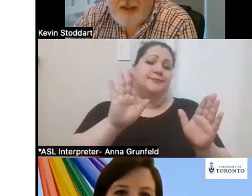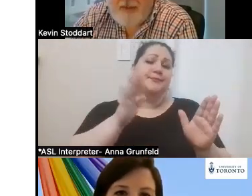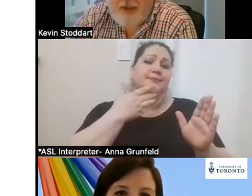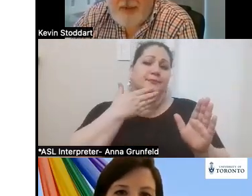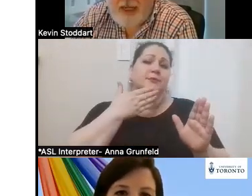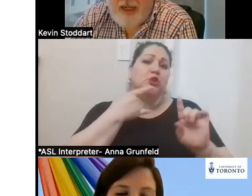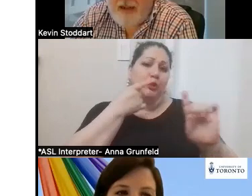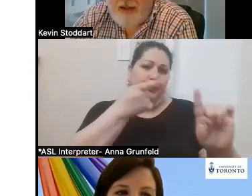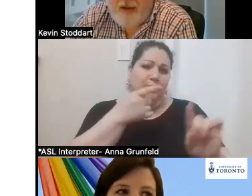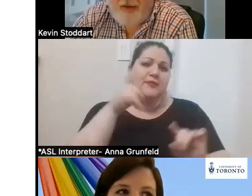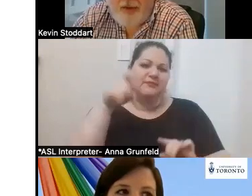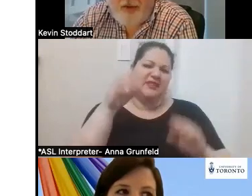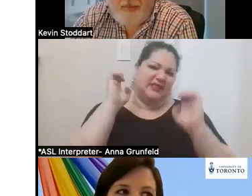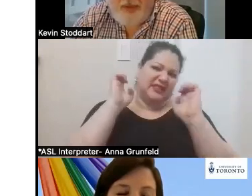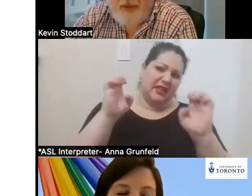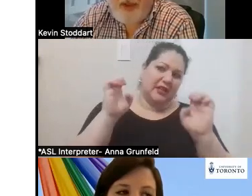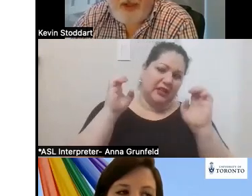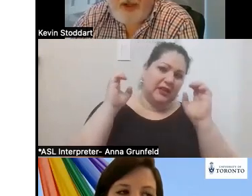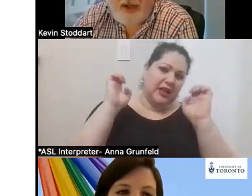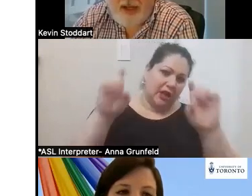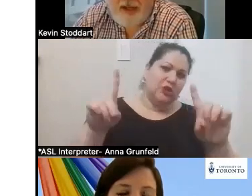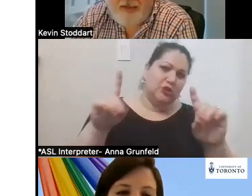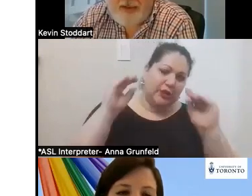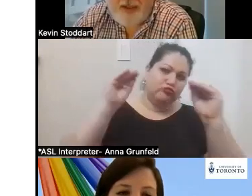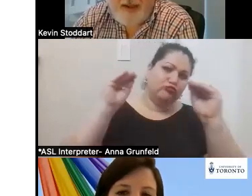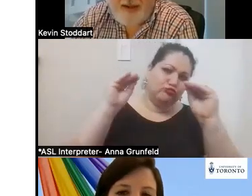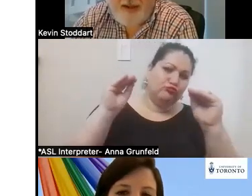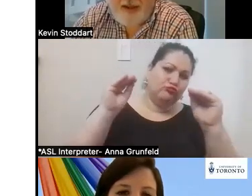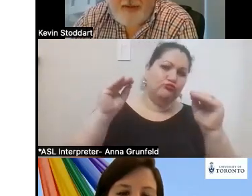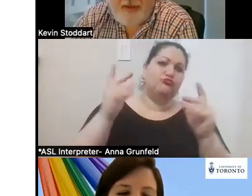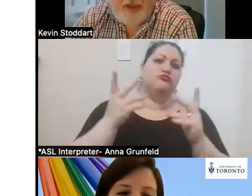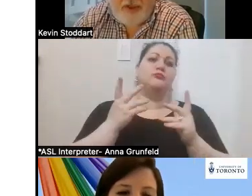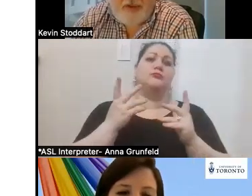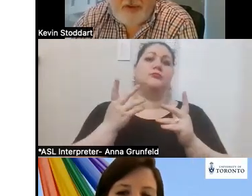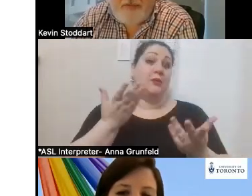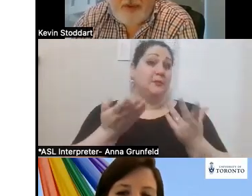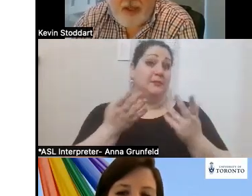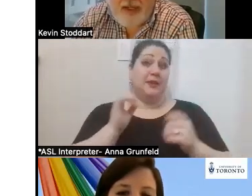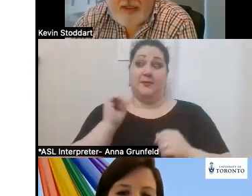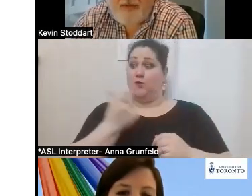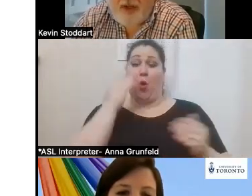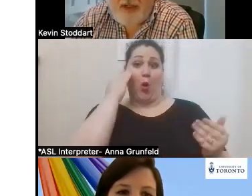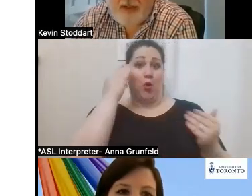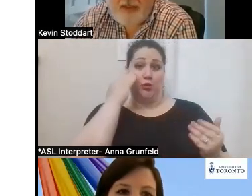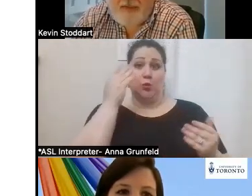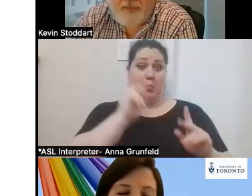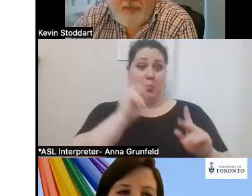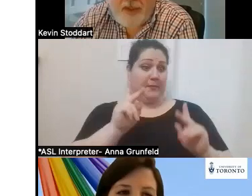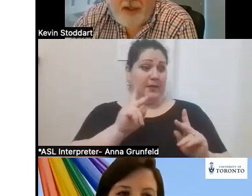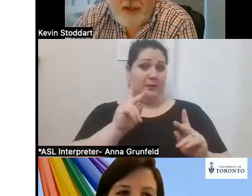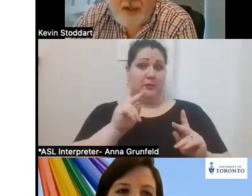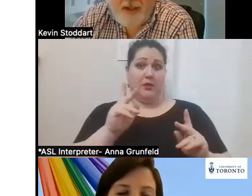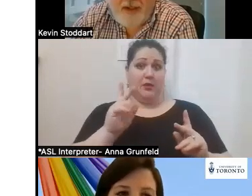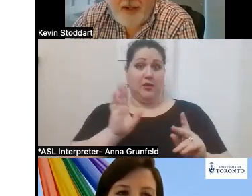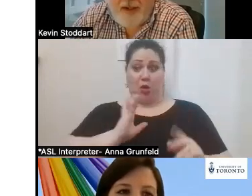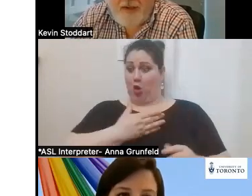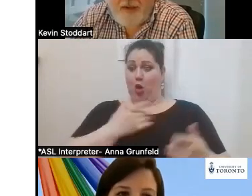We may all know people in our lives that show some signs of autism that are, you know,